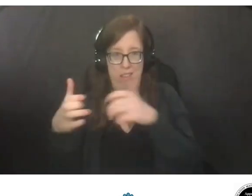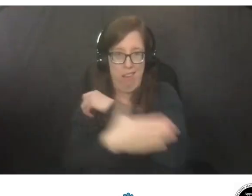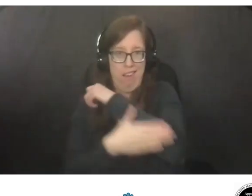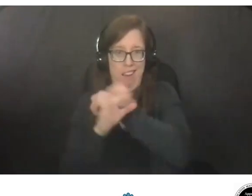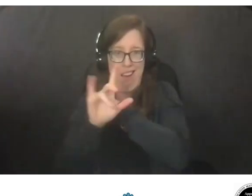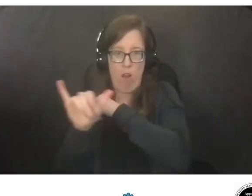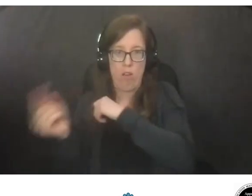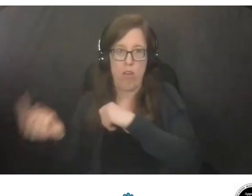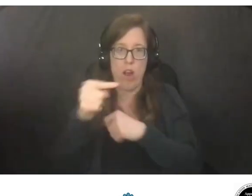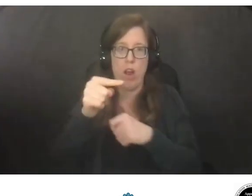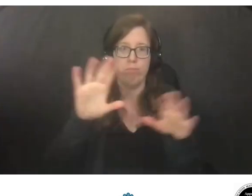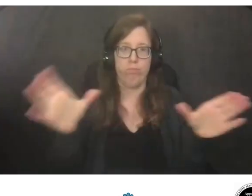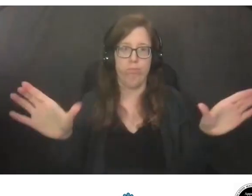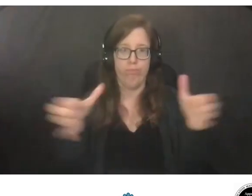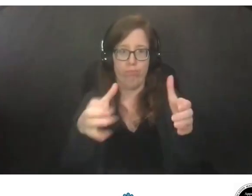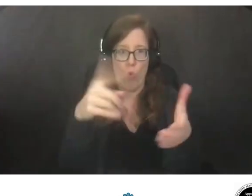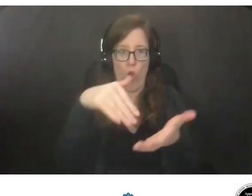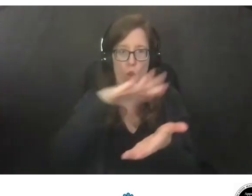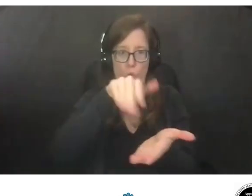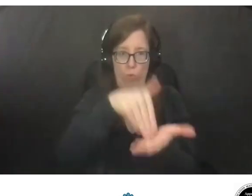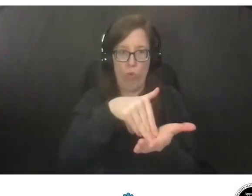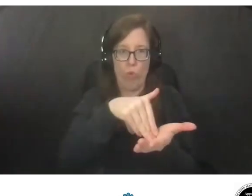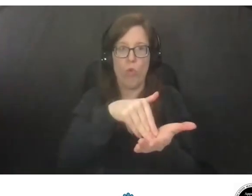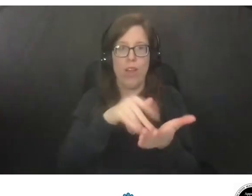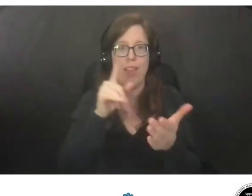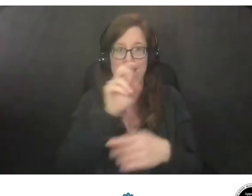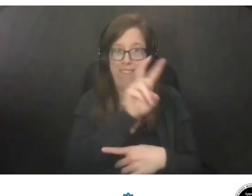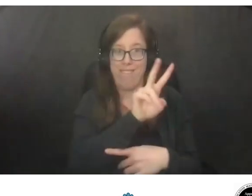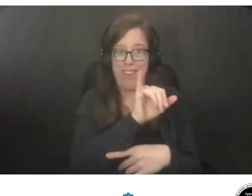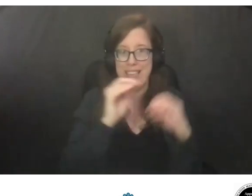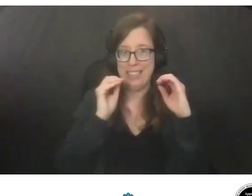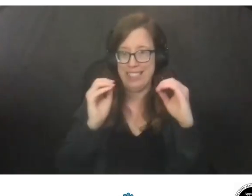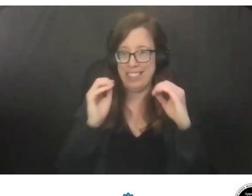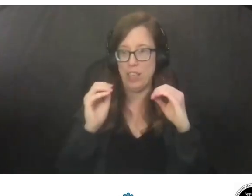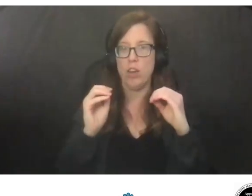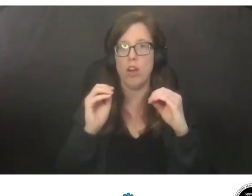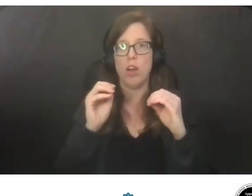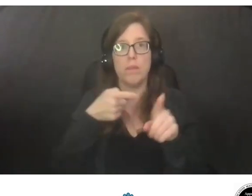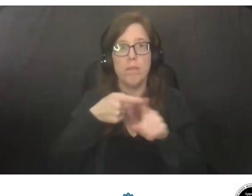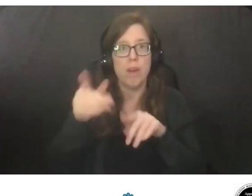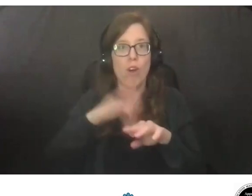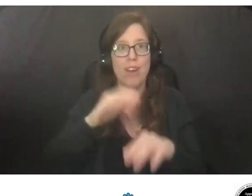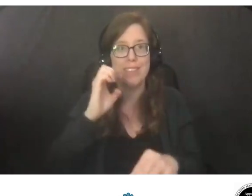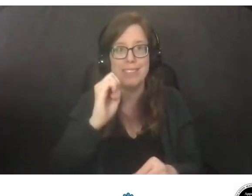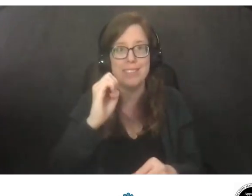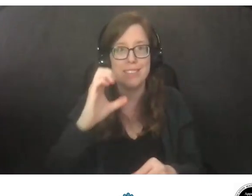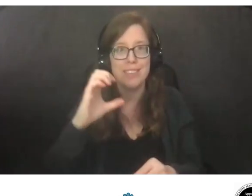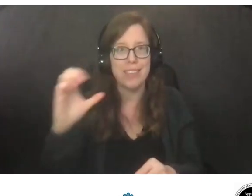to a central location, and as a VI team they teach a class solely on ECC. Awesome.